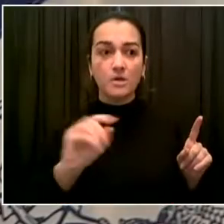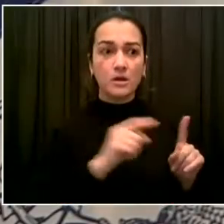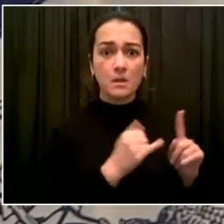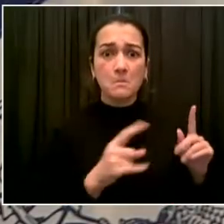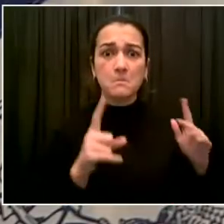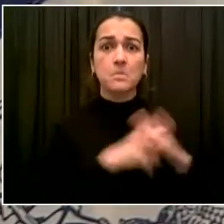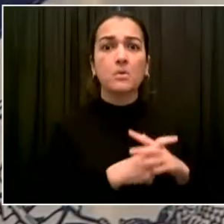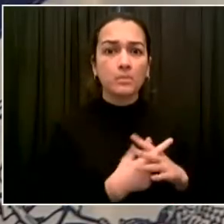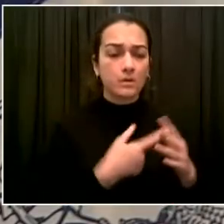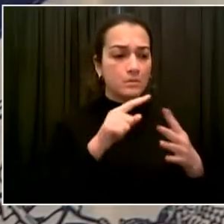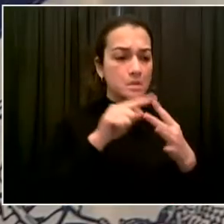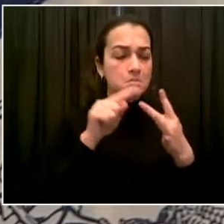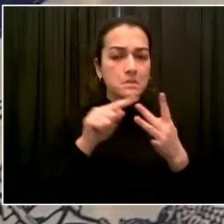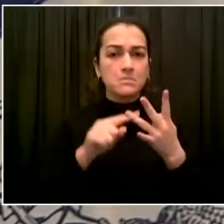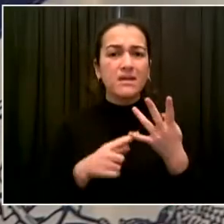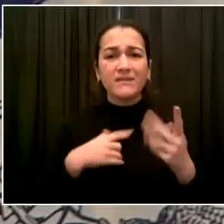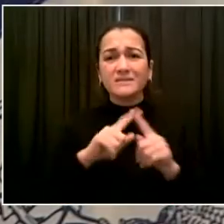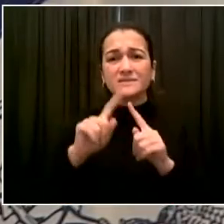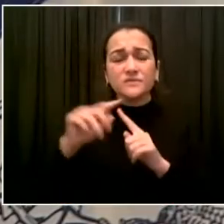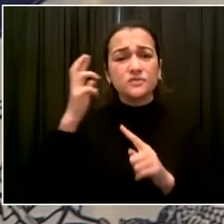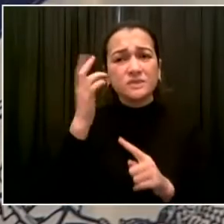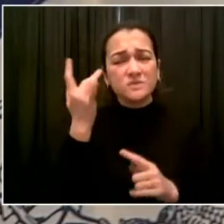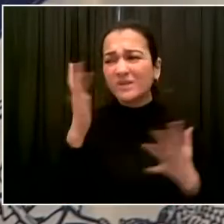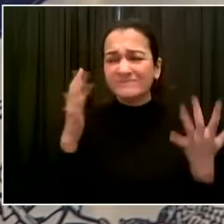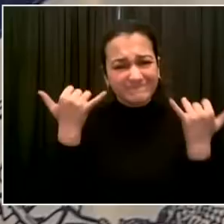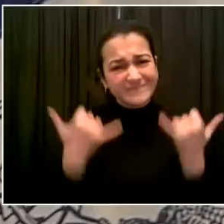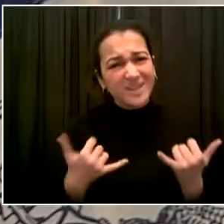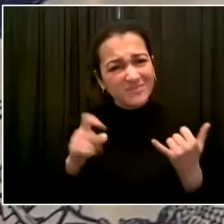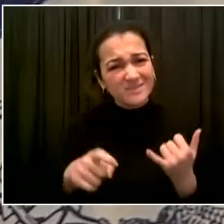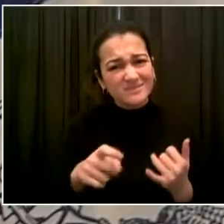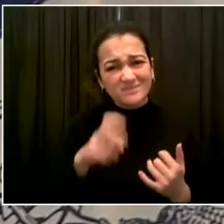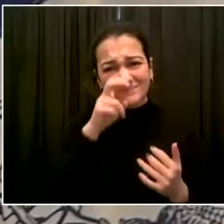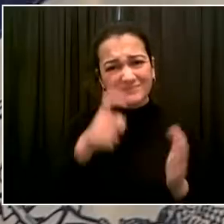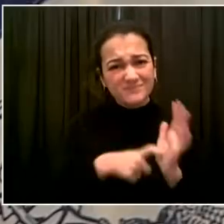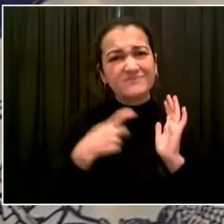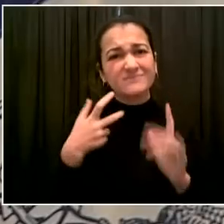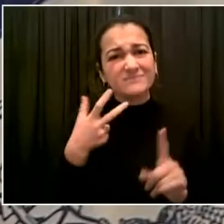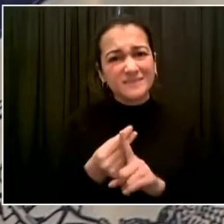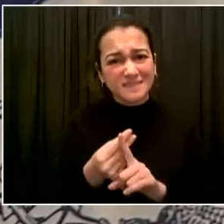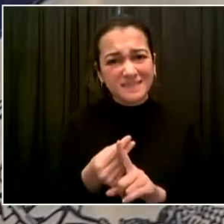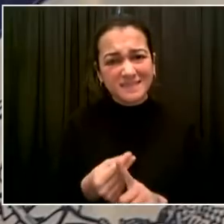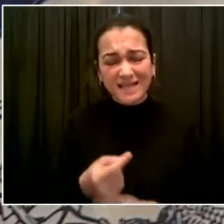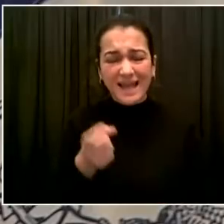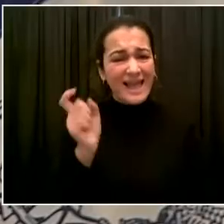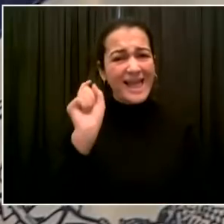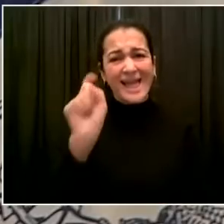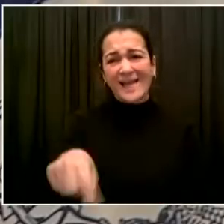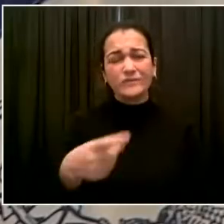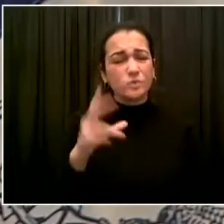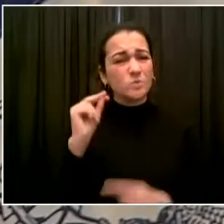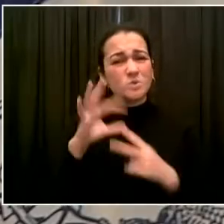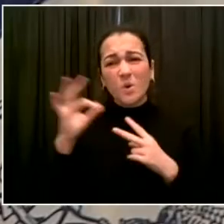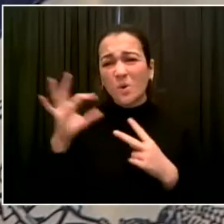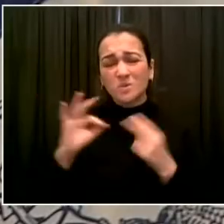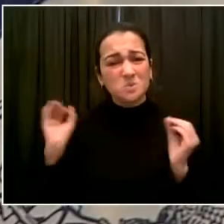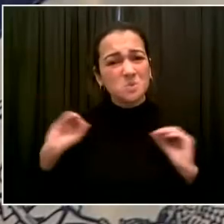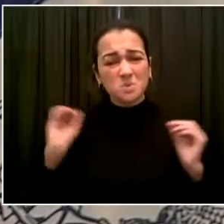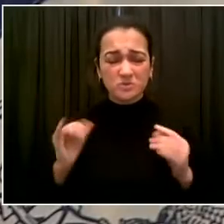NOW. WE NEEDED TO KEEP US SAFE AND WE ARE GETTING A LOOT F COOPERATION UNDERSTANDING THAT WE HAVE TO